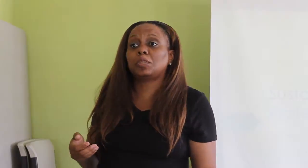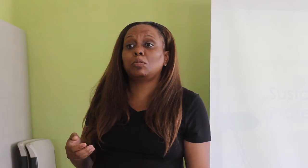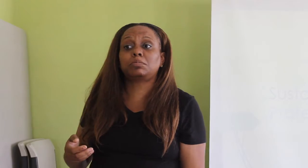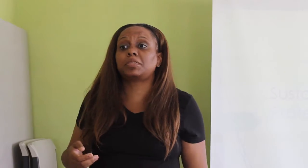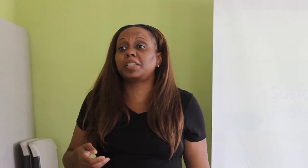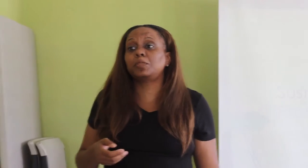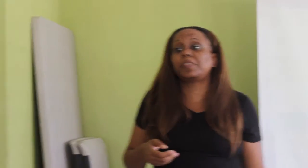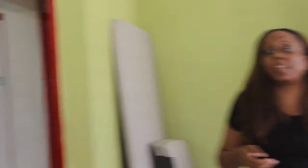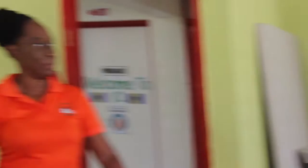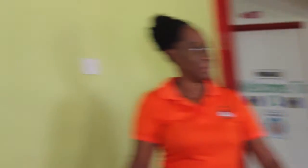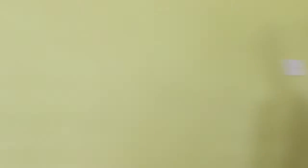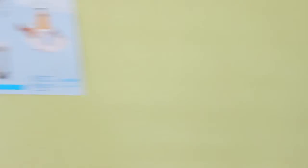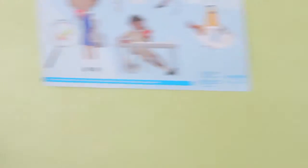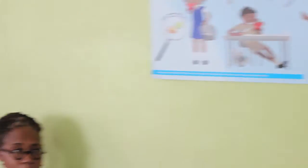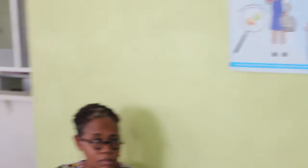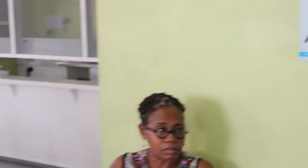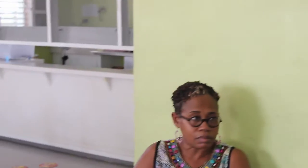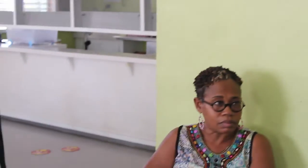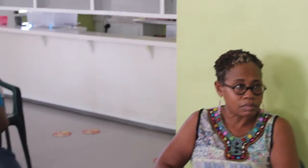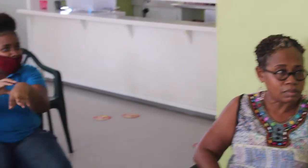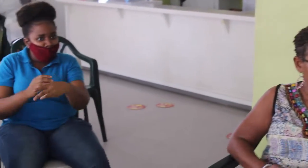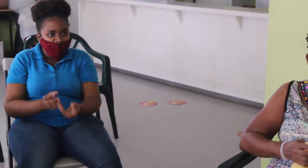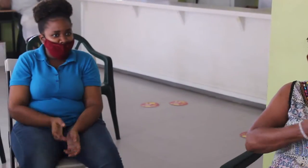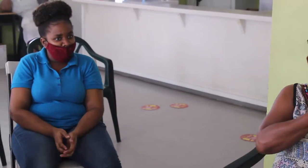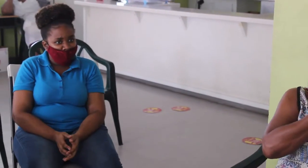nope didn't do a thing